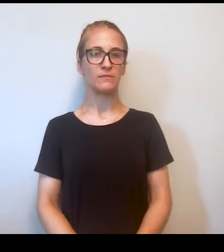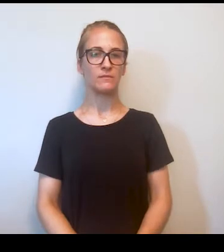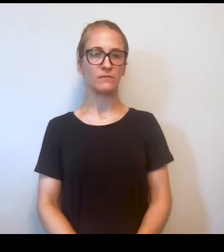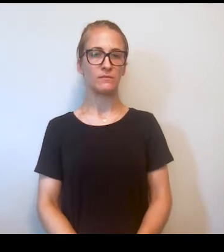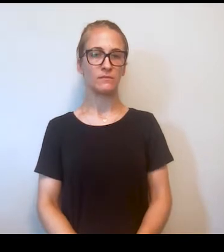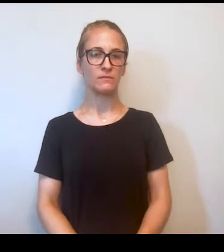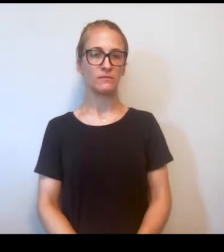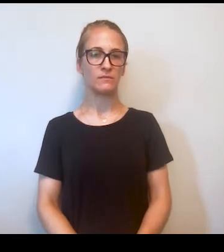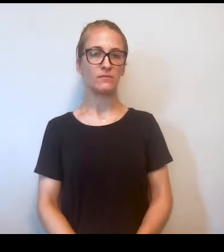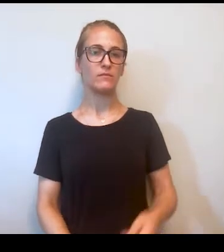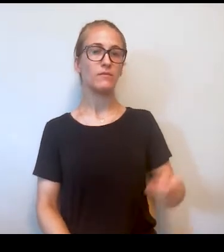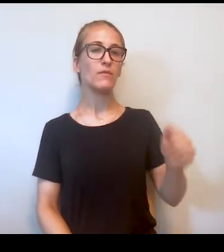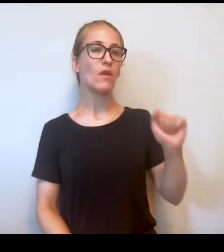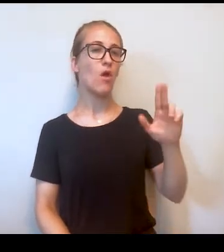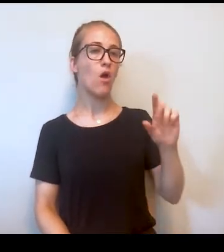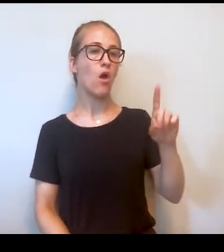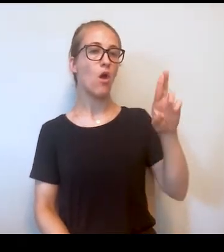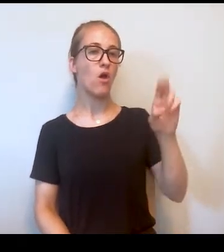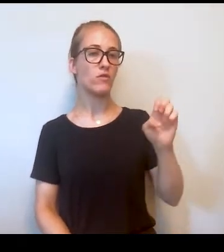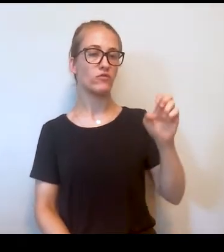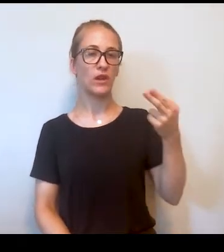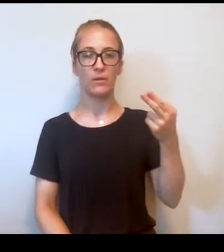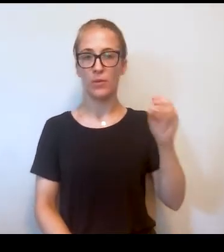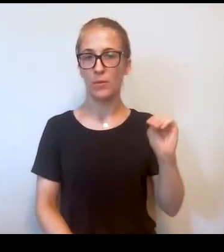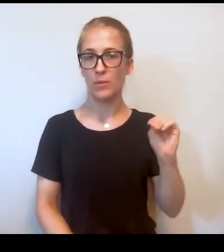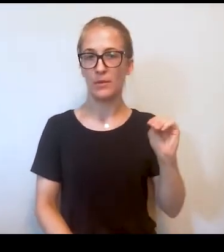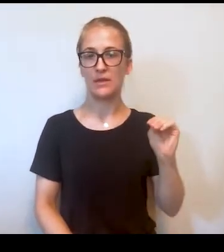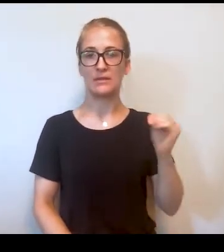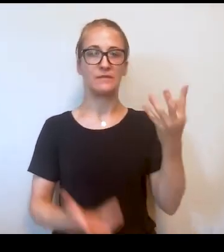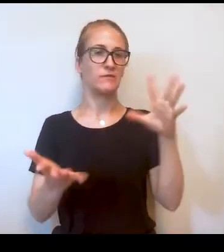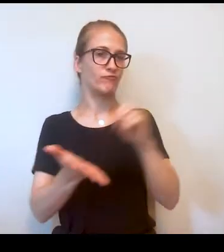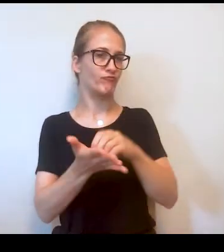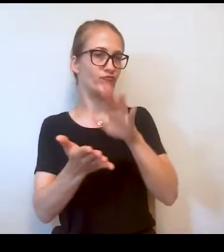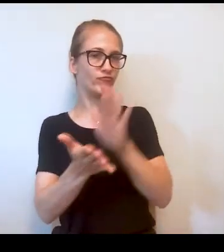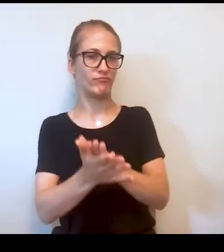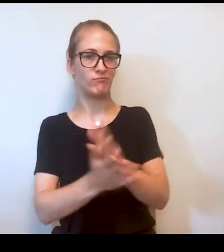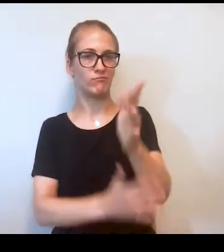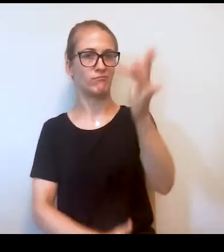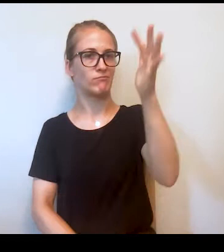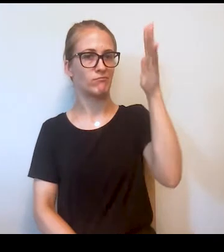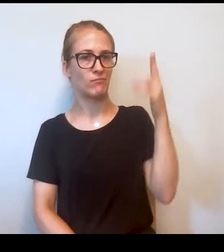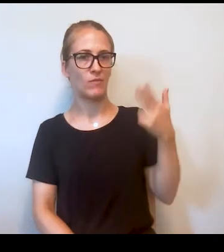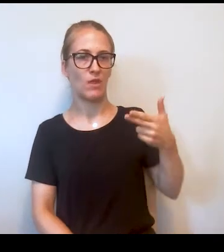[Audre] Hypermobility has been documented dating back to... [L] Hippocrates, actually.